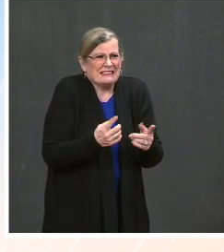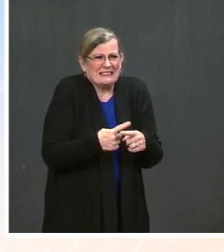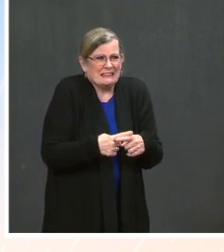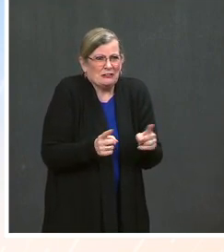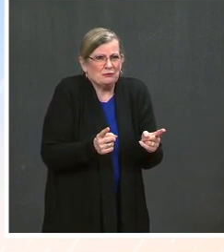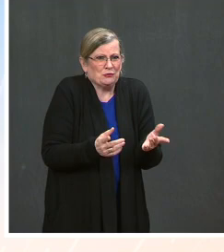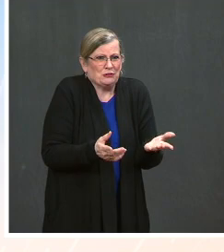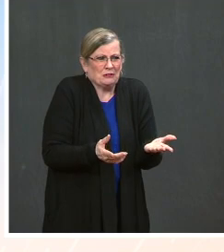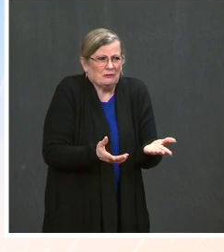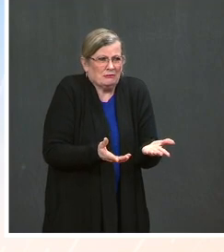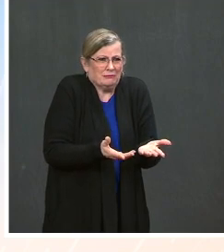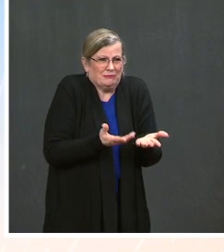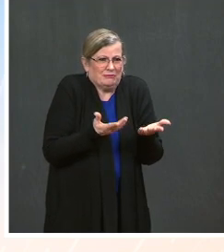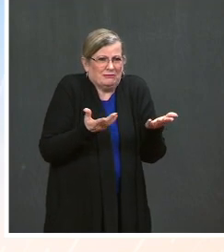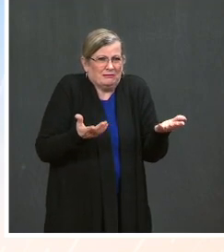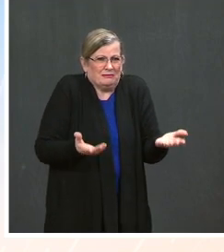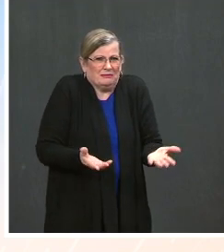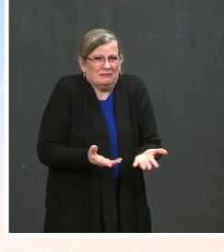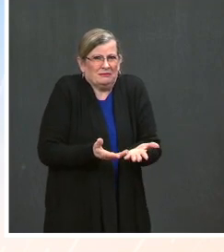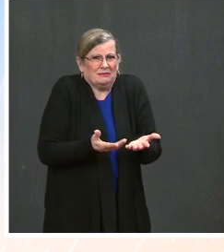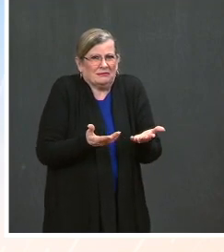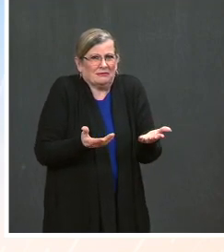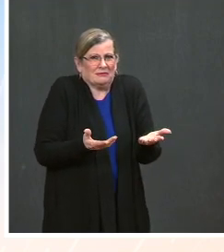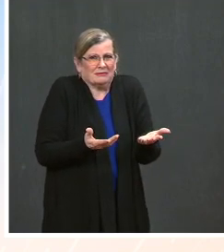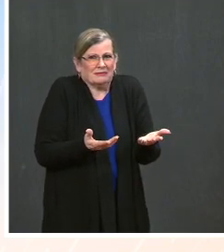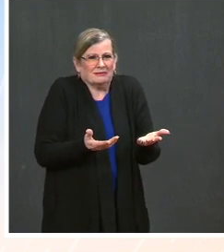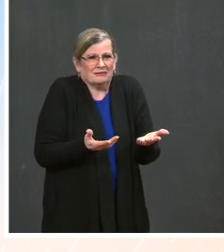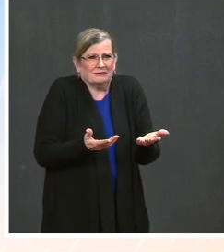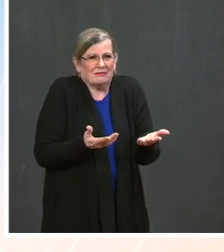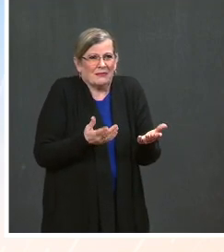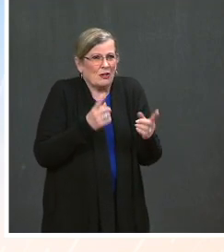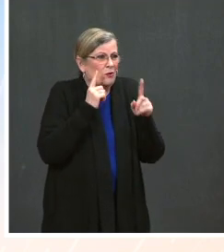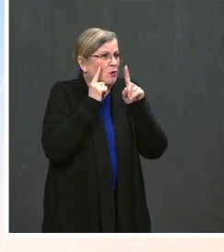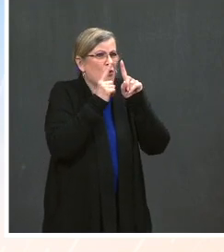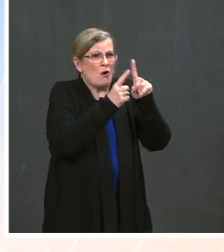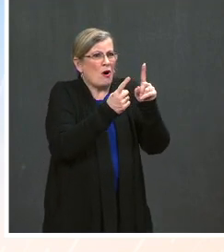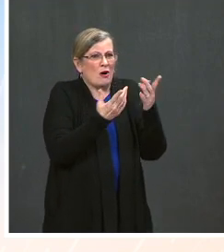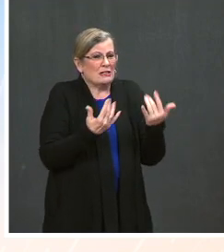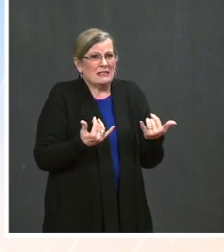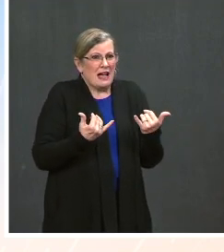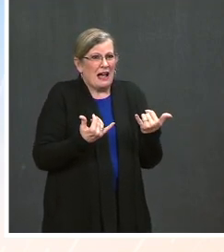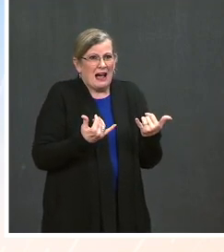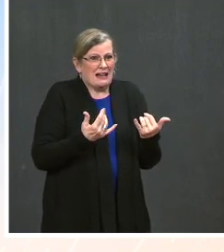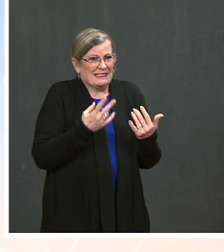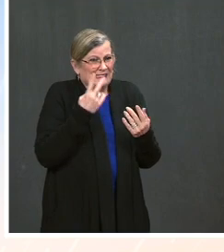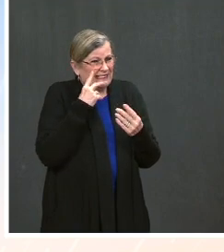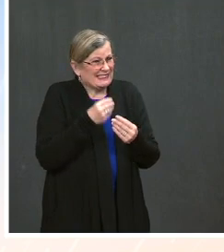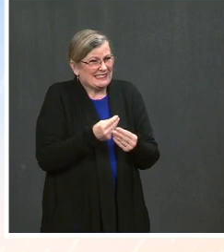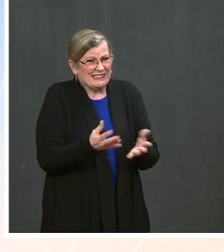of "this is not the time to come, but children who are unaccompanied will be protected